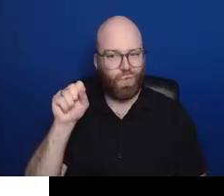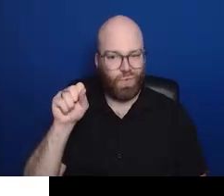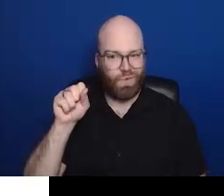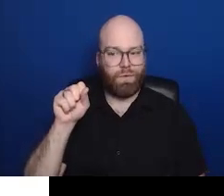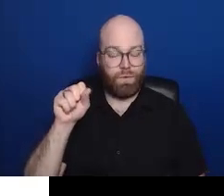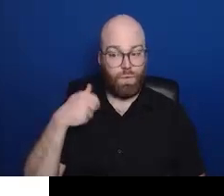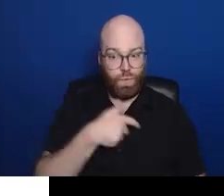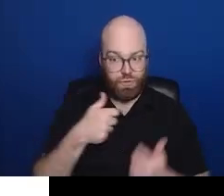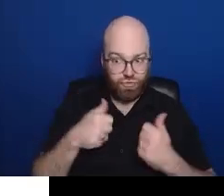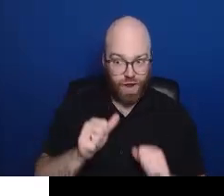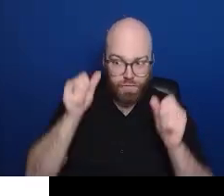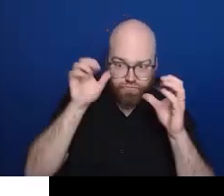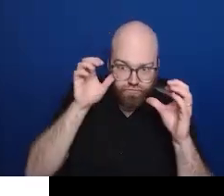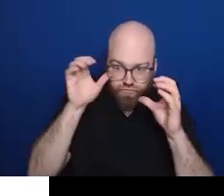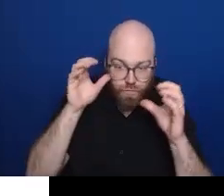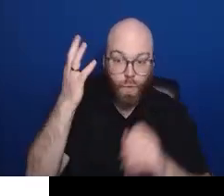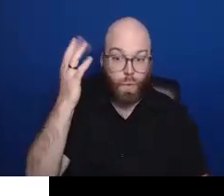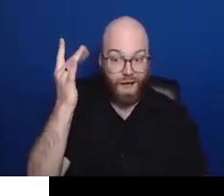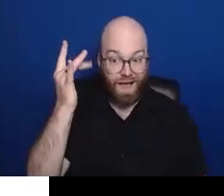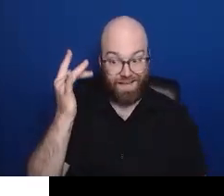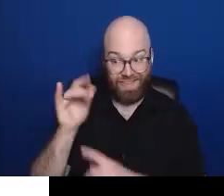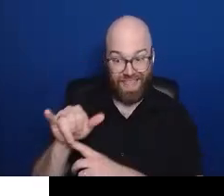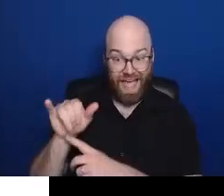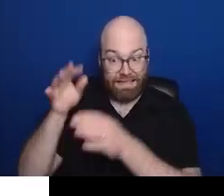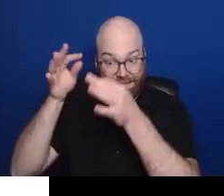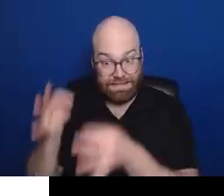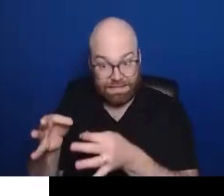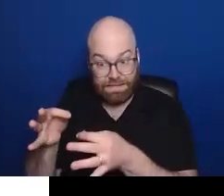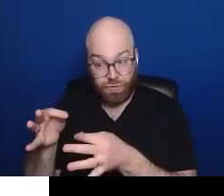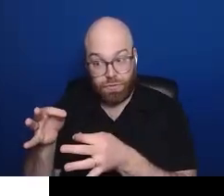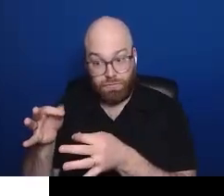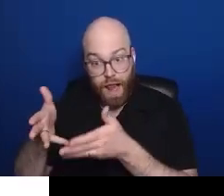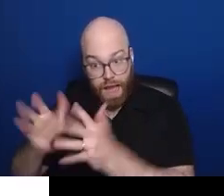a lot of students who are currently, attending a lot of our colleges.